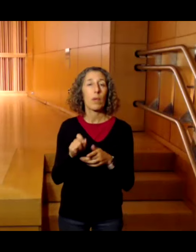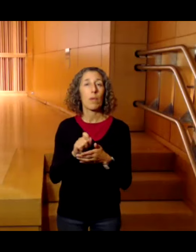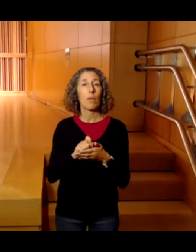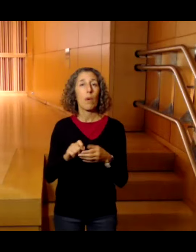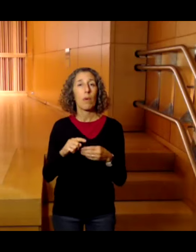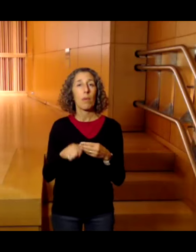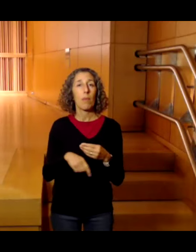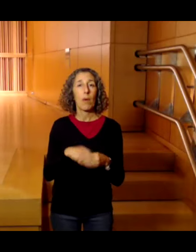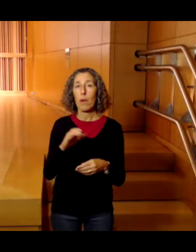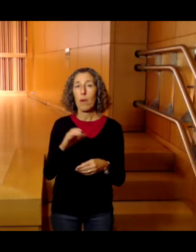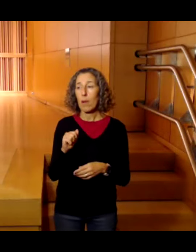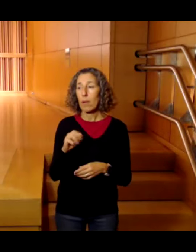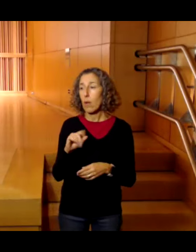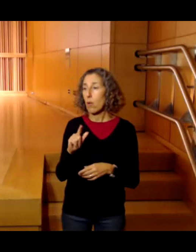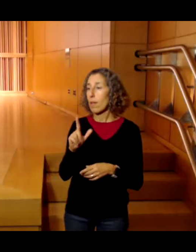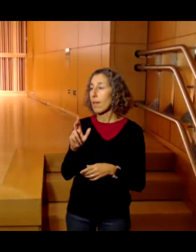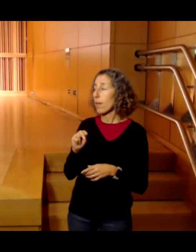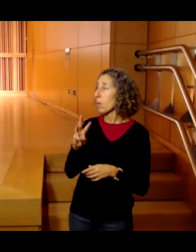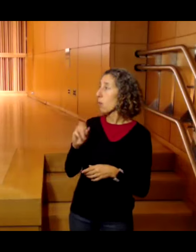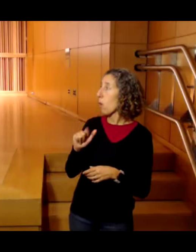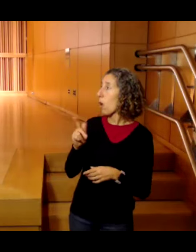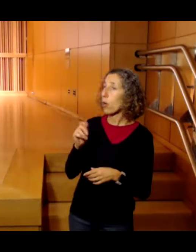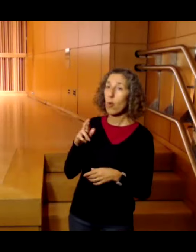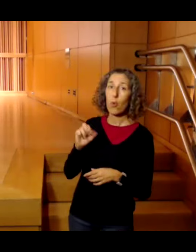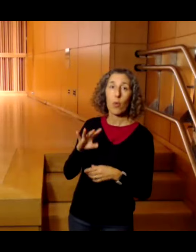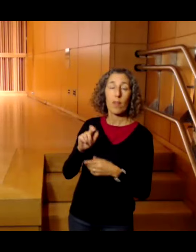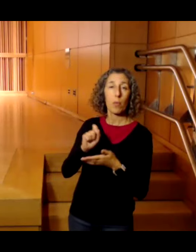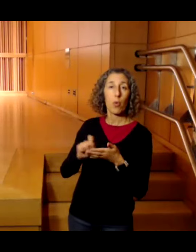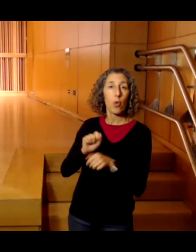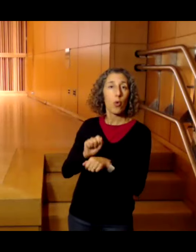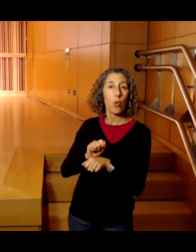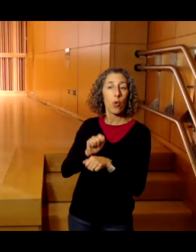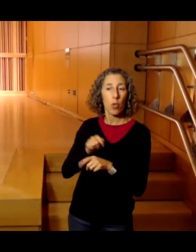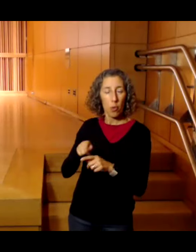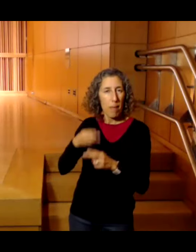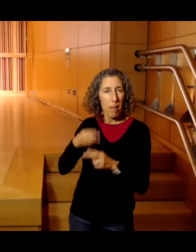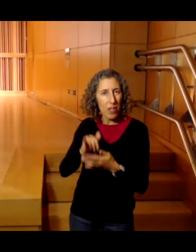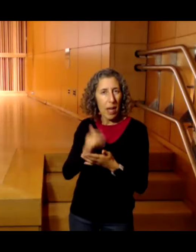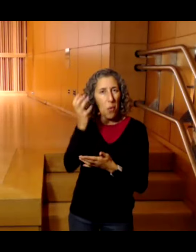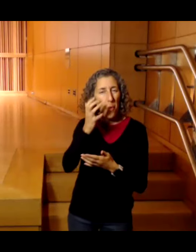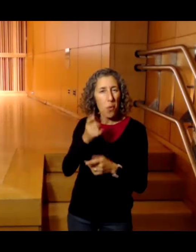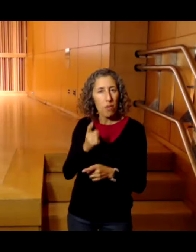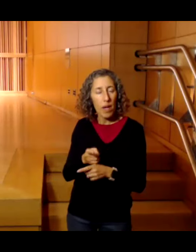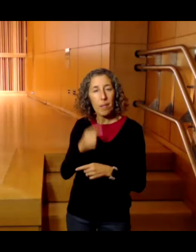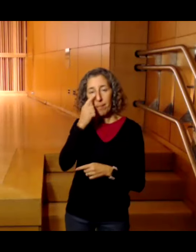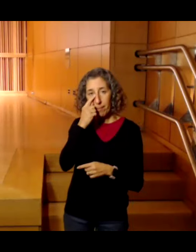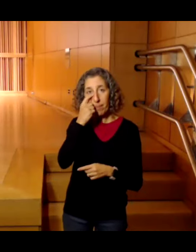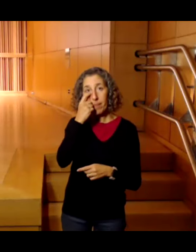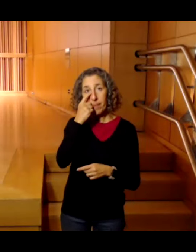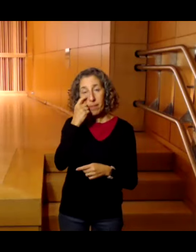Which remains also the best. How under your editorship transition and long-running black literary journal.